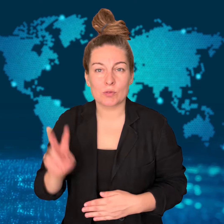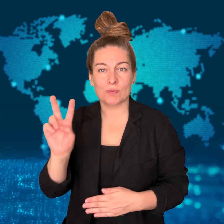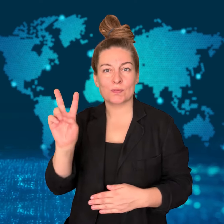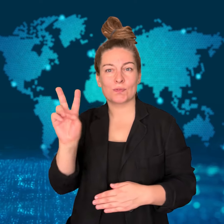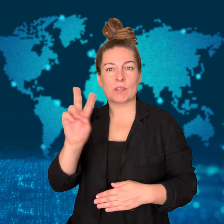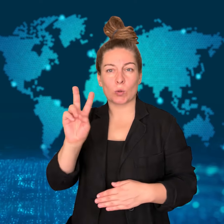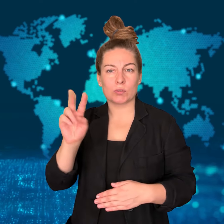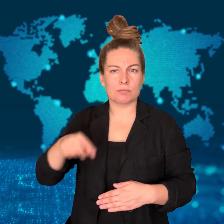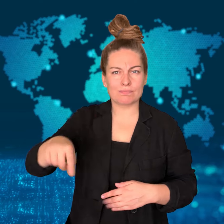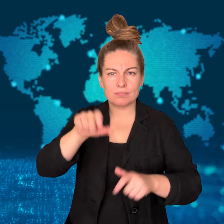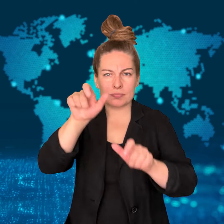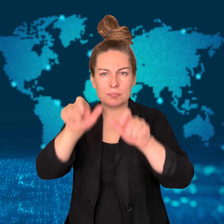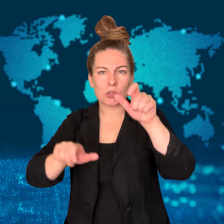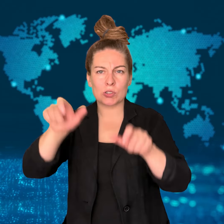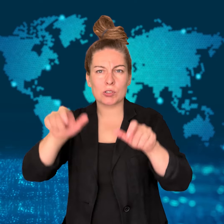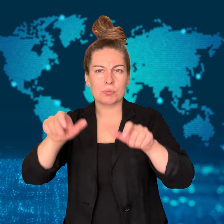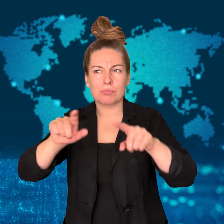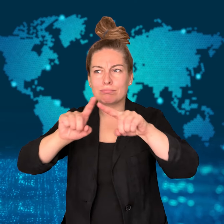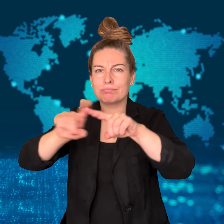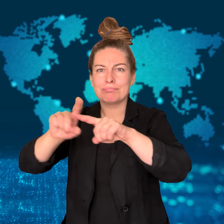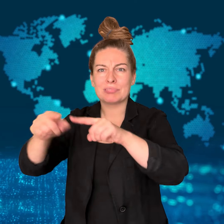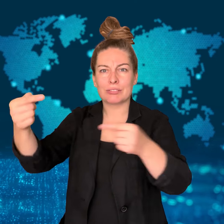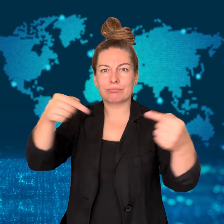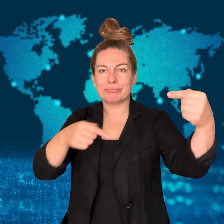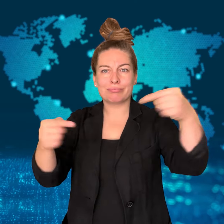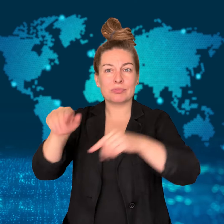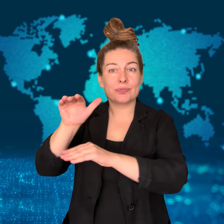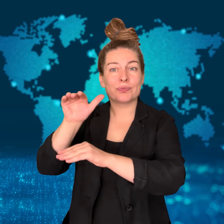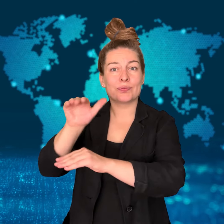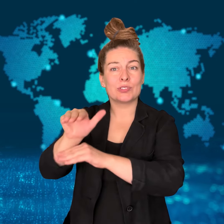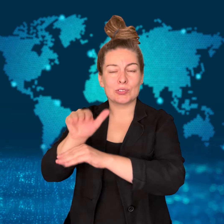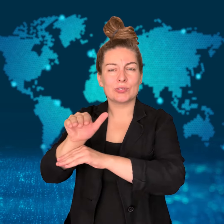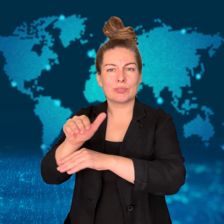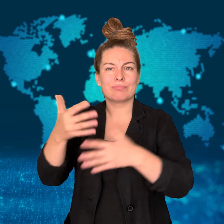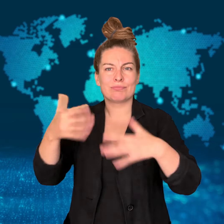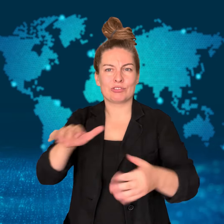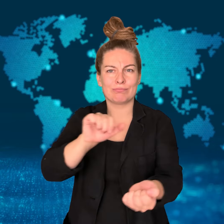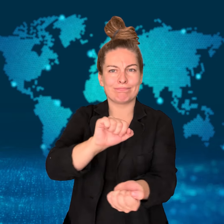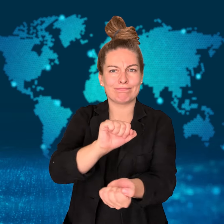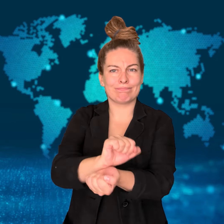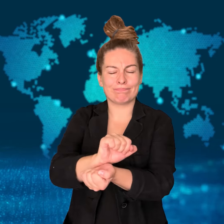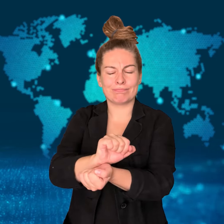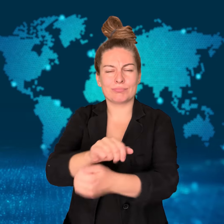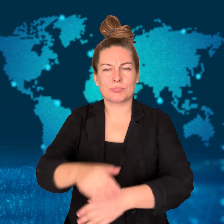Foreigners arrested